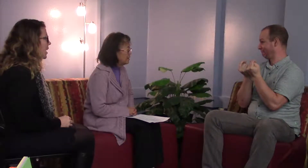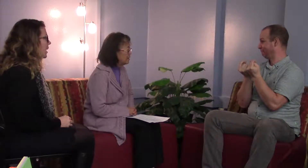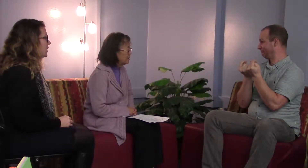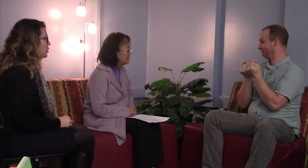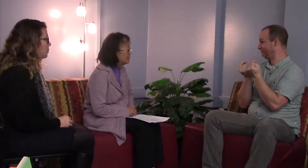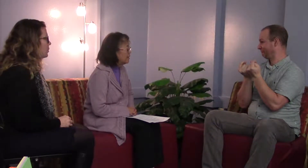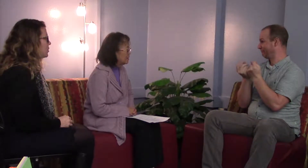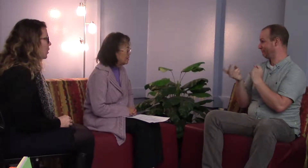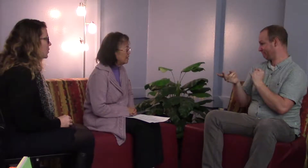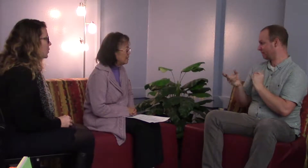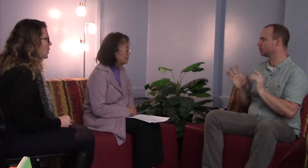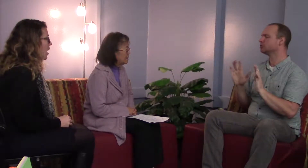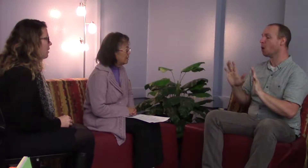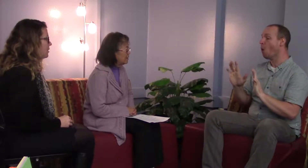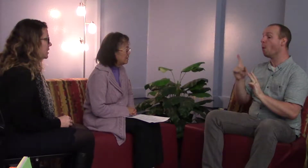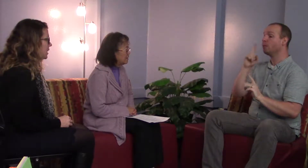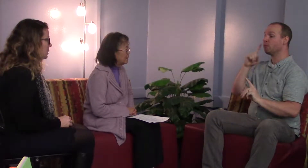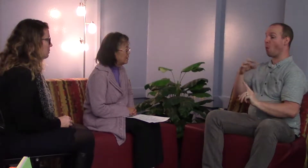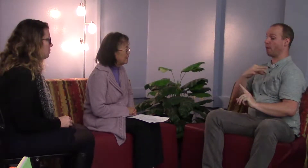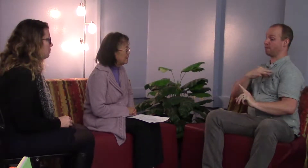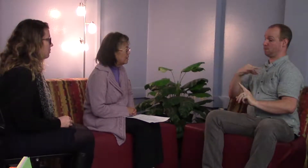And interpreters also have a team.